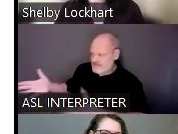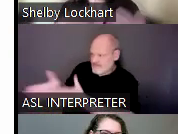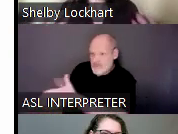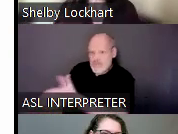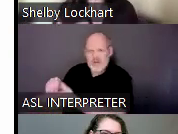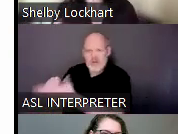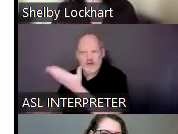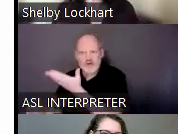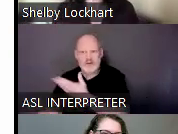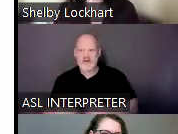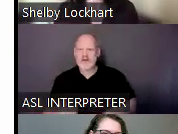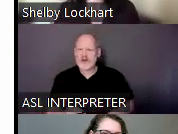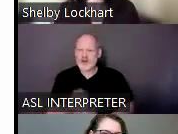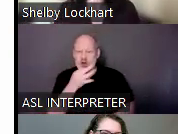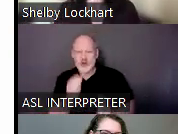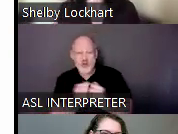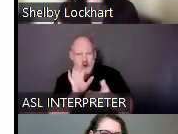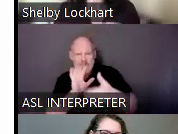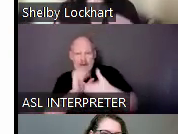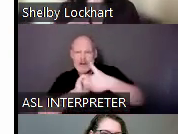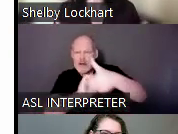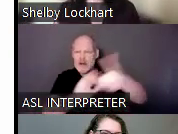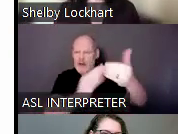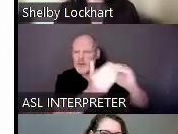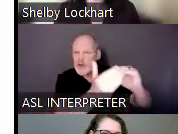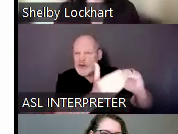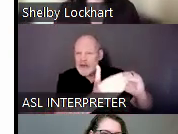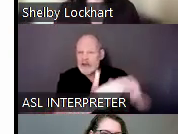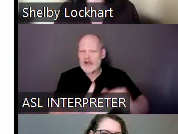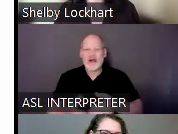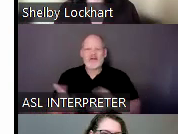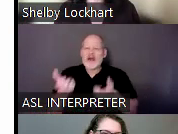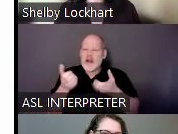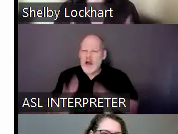Again, they're not a Tier 1 team that wants to talk about individual students. I mean,